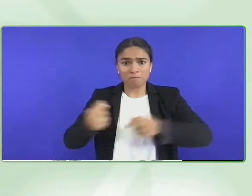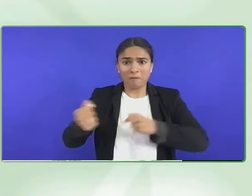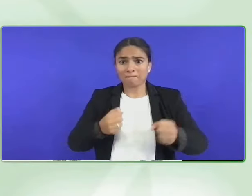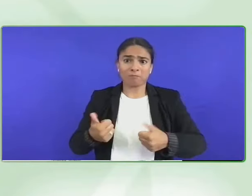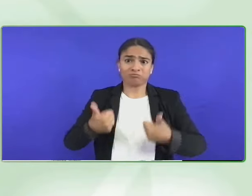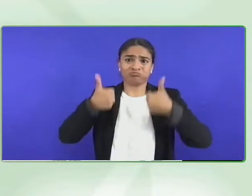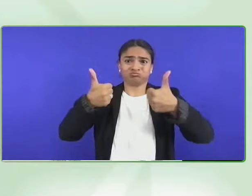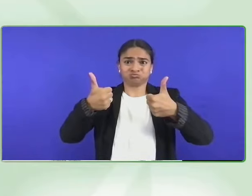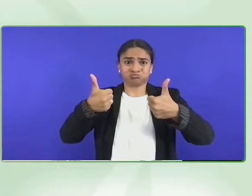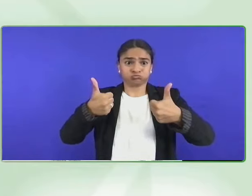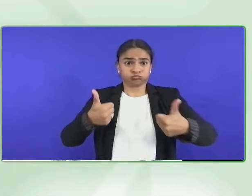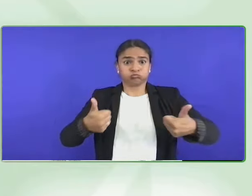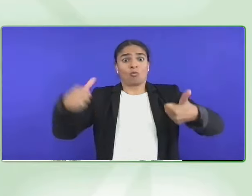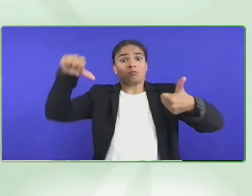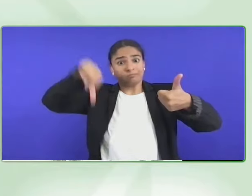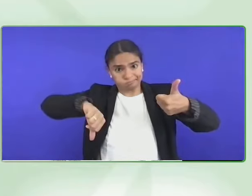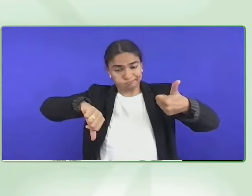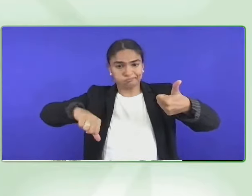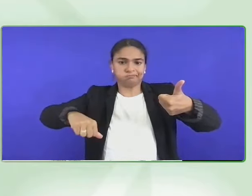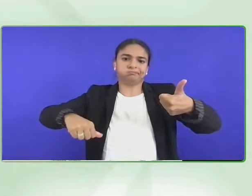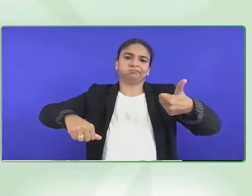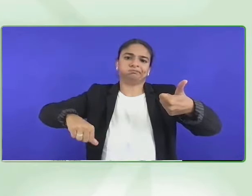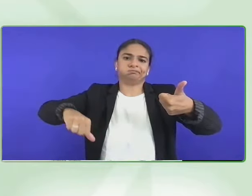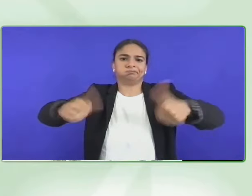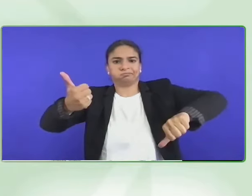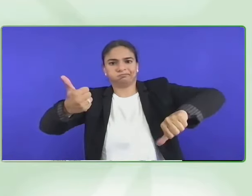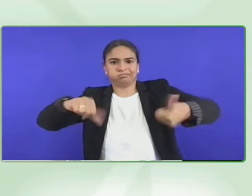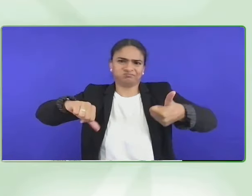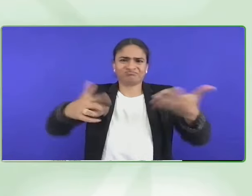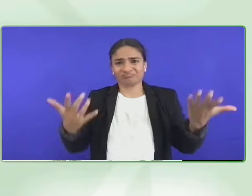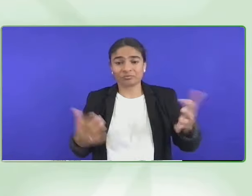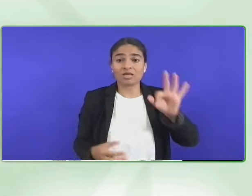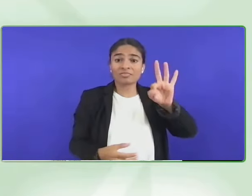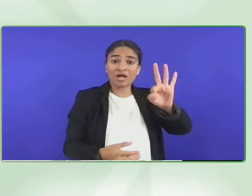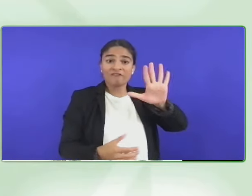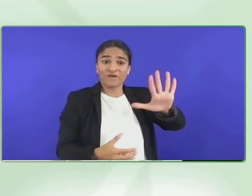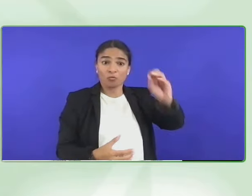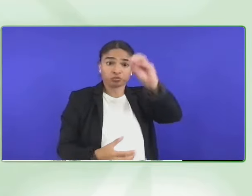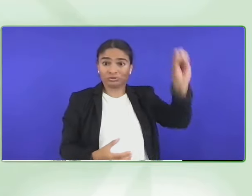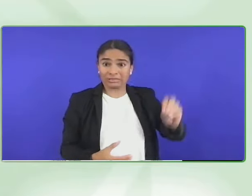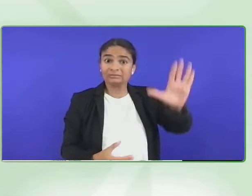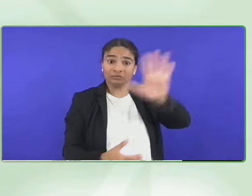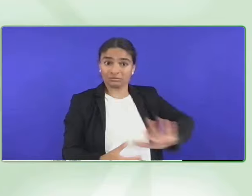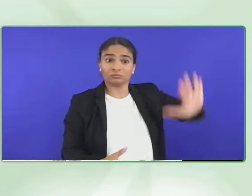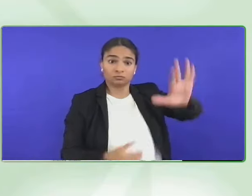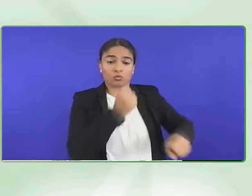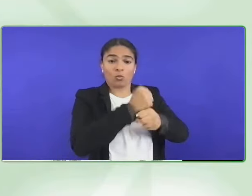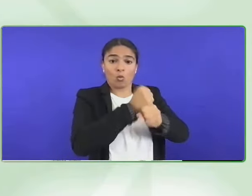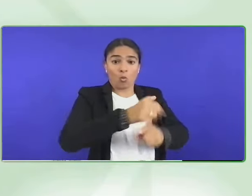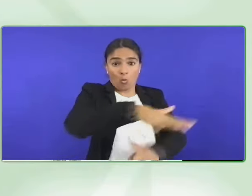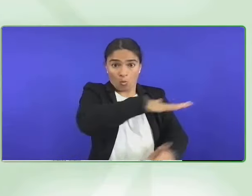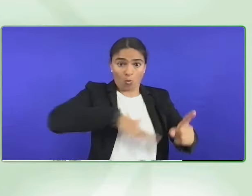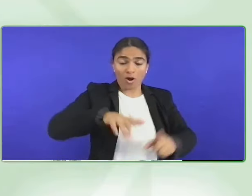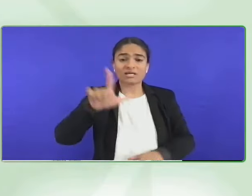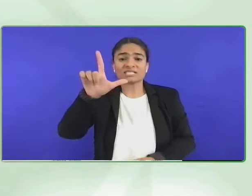Those with significant disabilities who are employed, over half are working for the government or nonprofits.